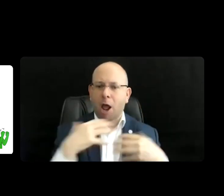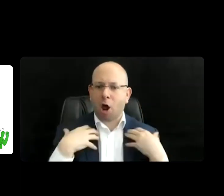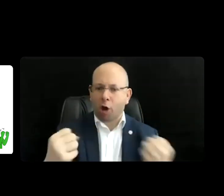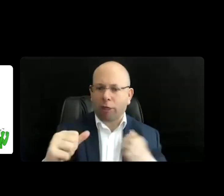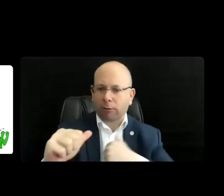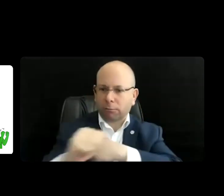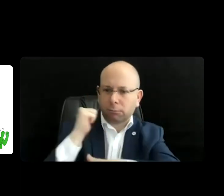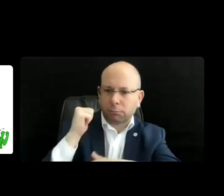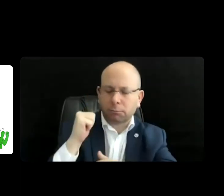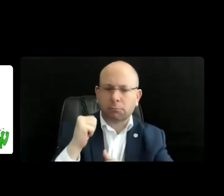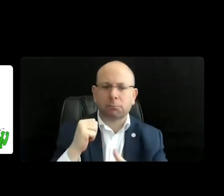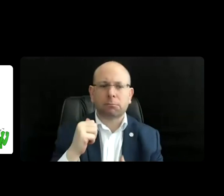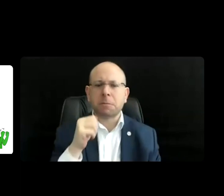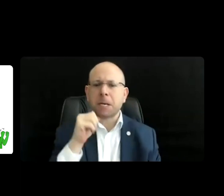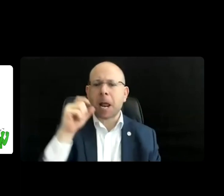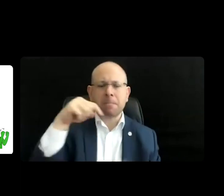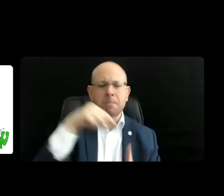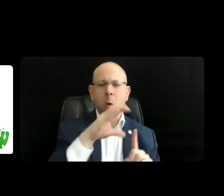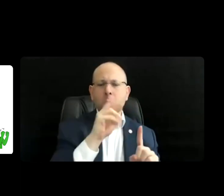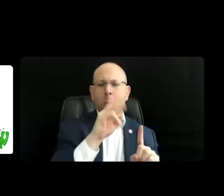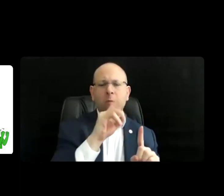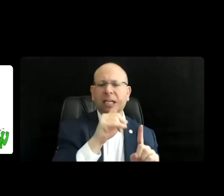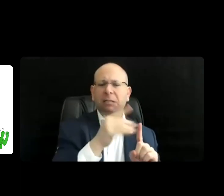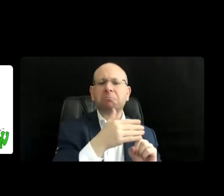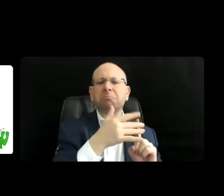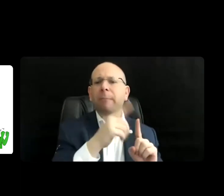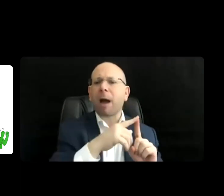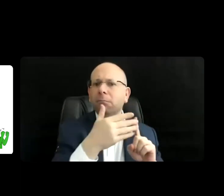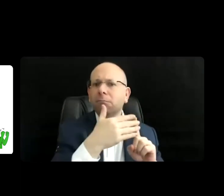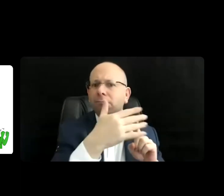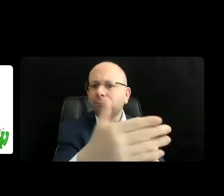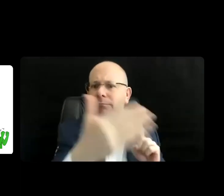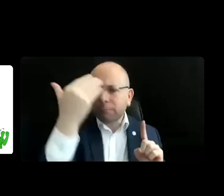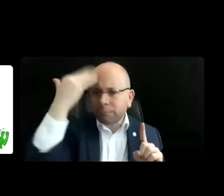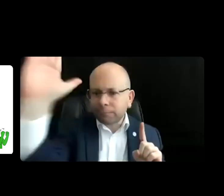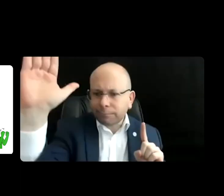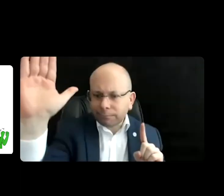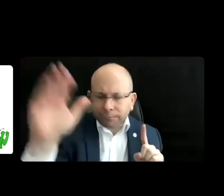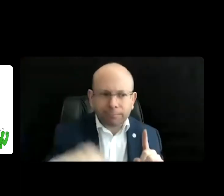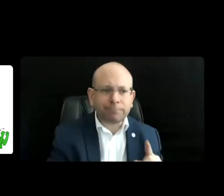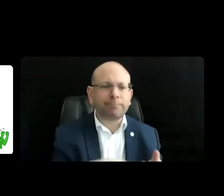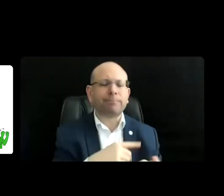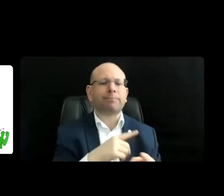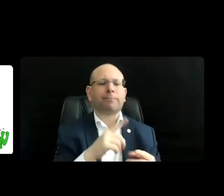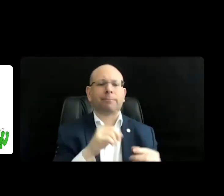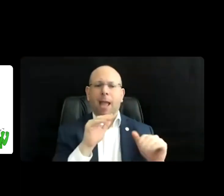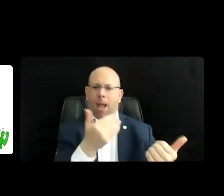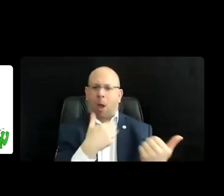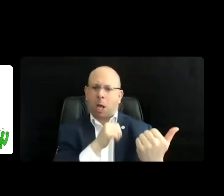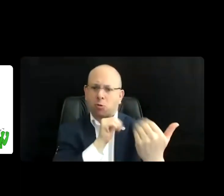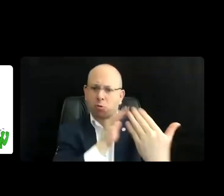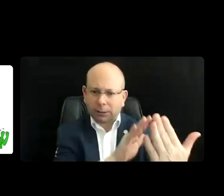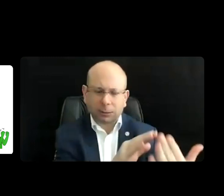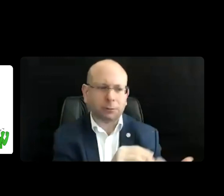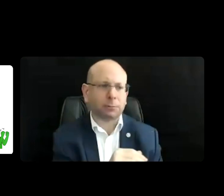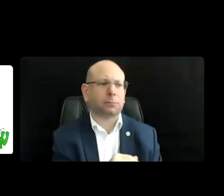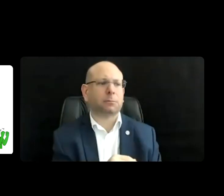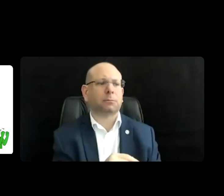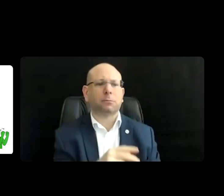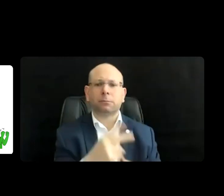children, to make healthcare more equitable, too make sure that the issues that have